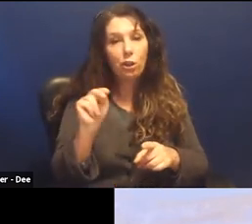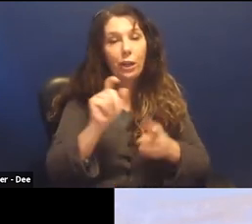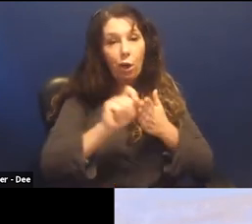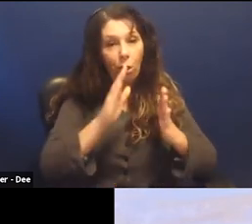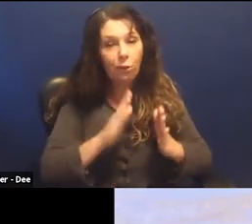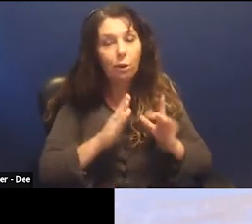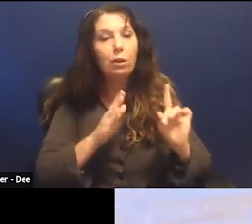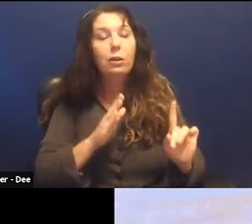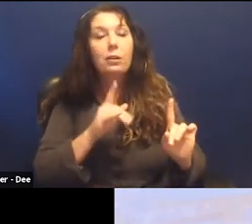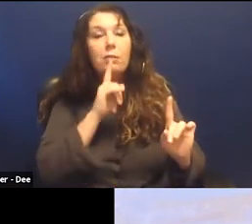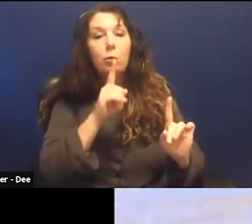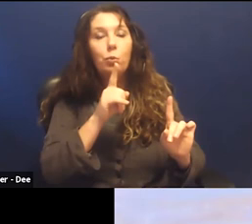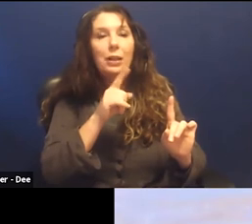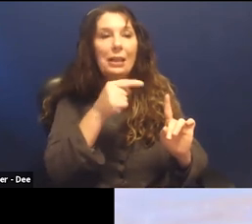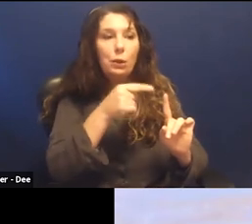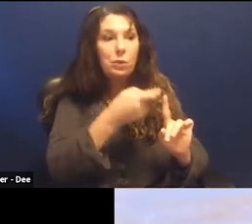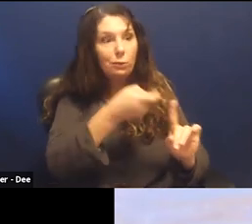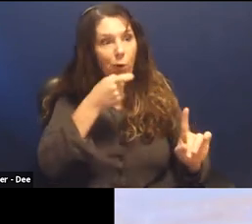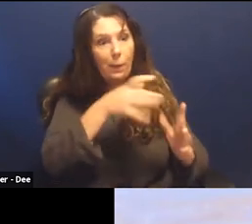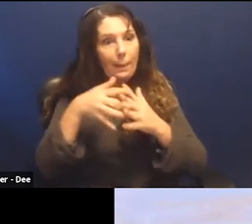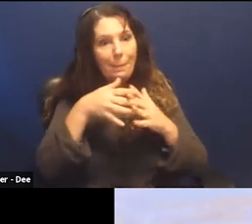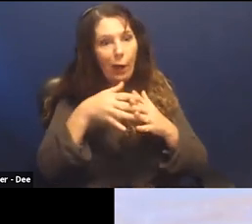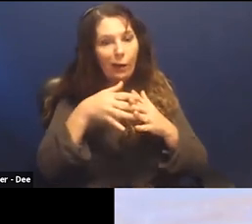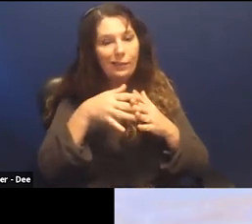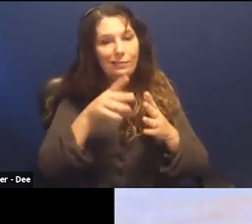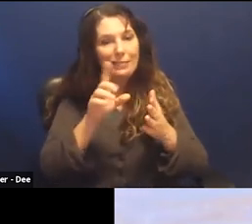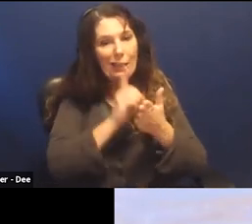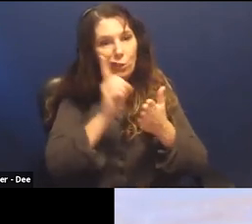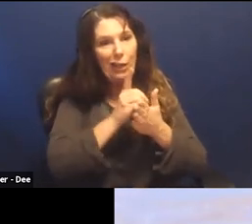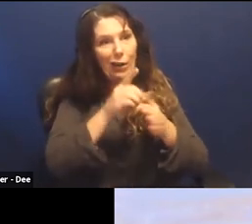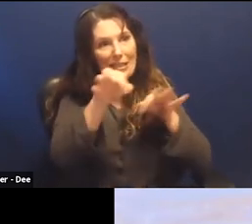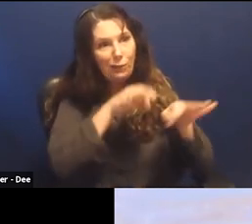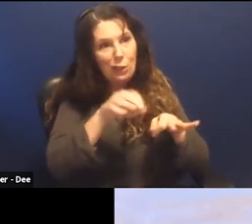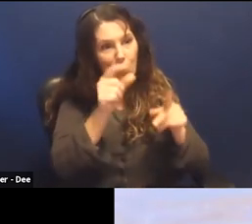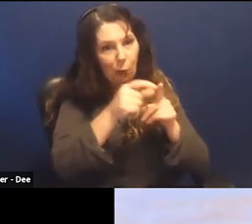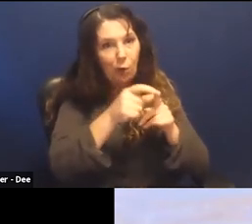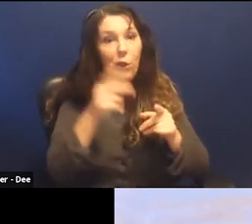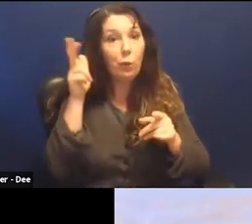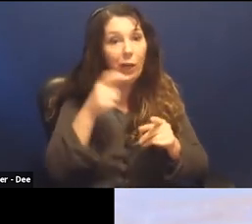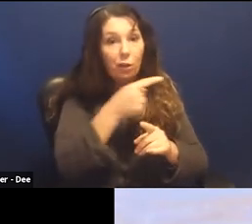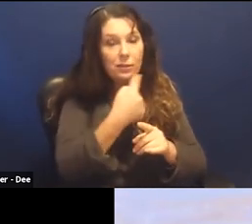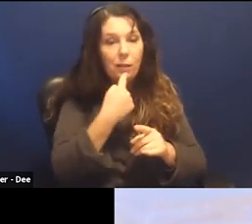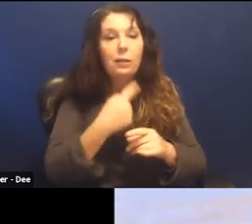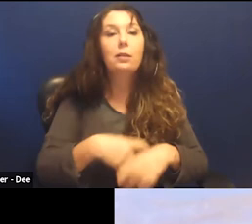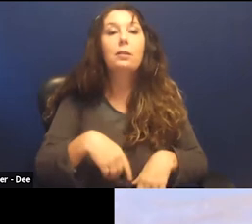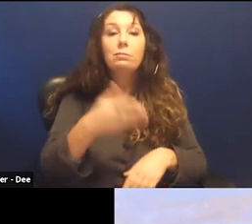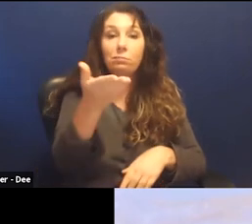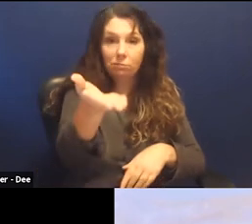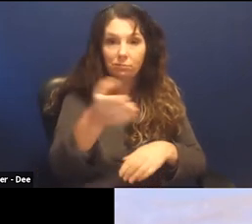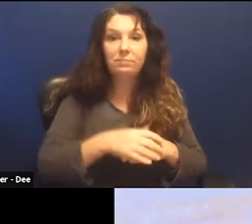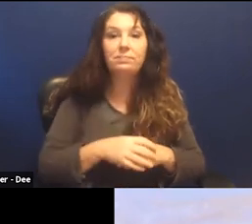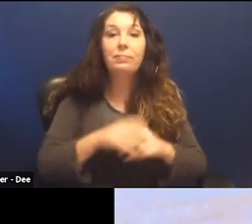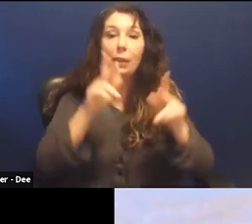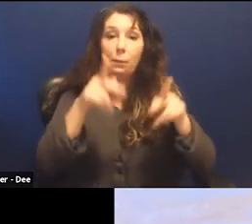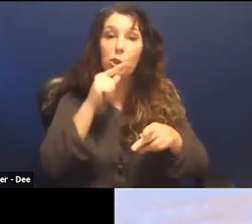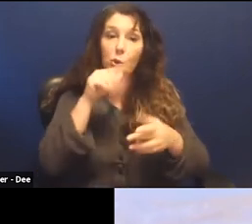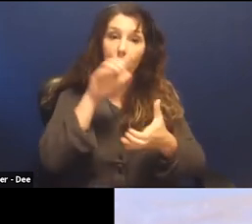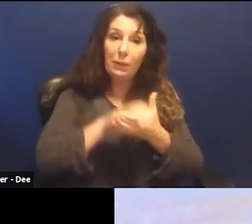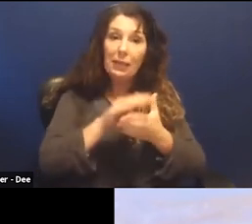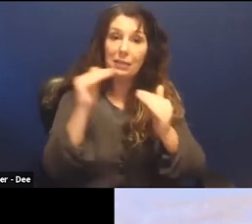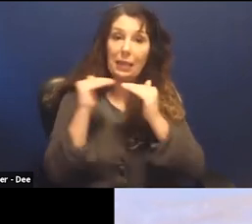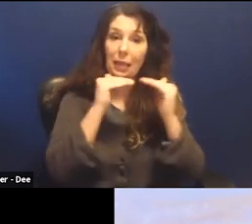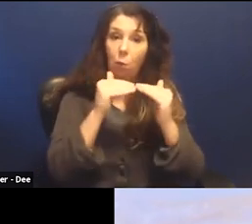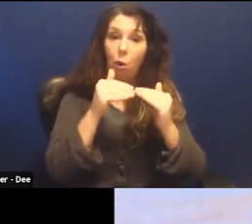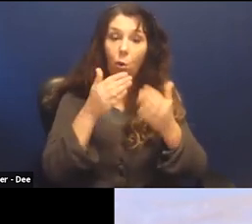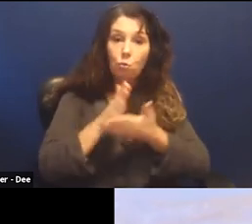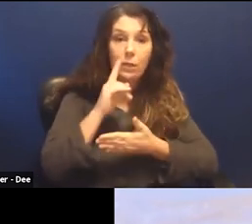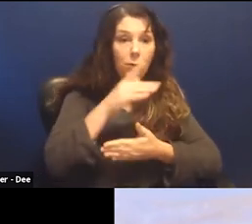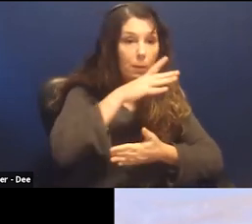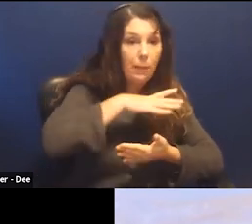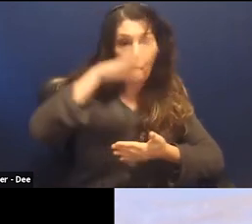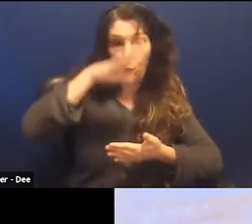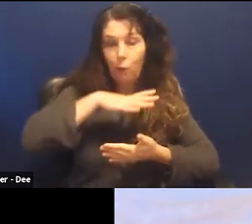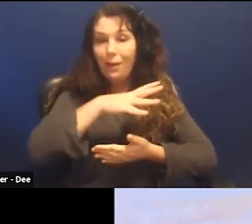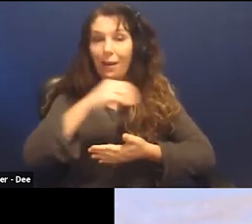Heritage dictionary definition of the term. So you here in the song feminist. The person who believes in equal rights for men and women, and non binary people.